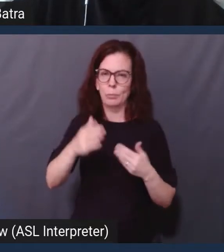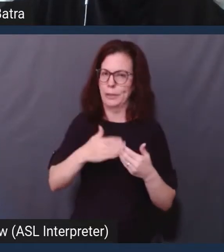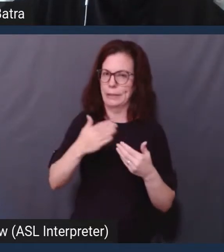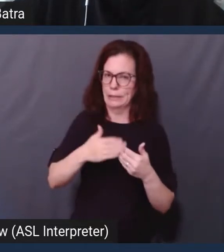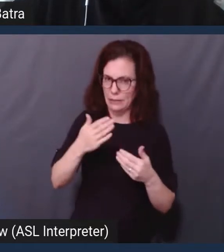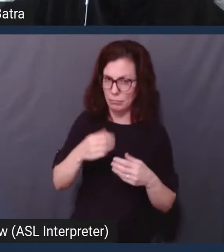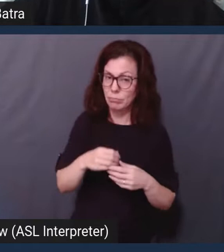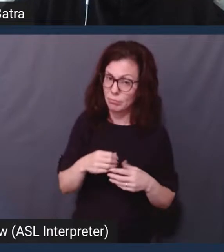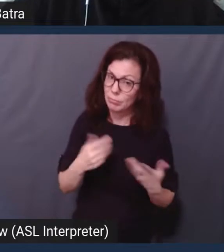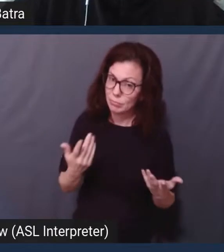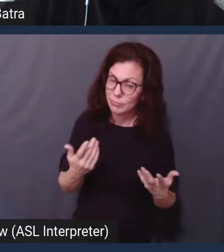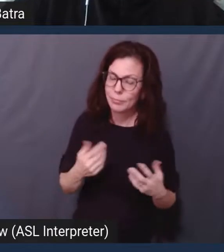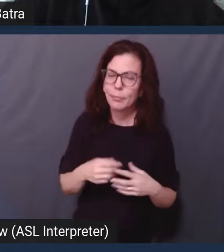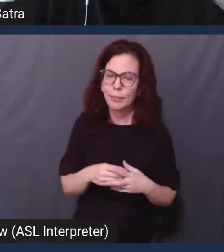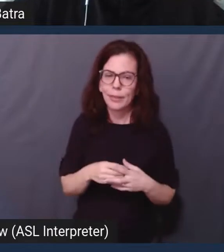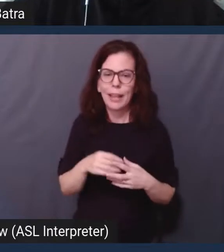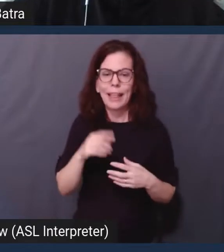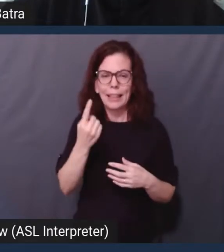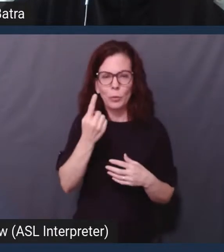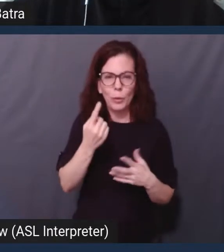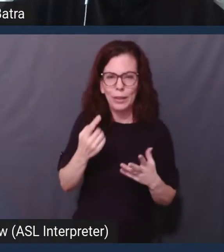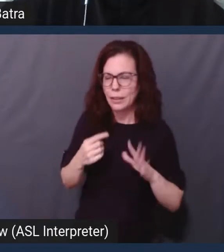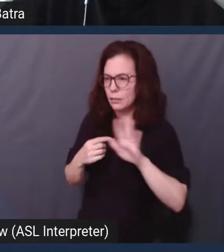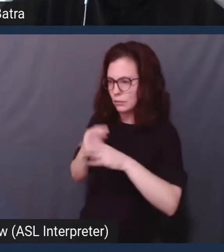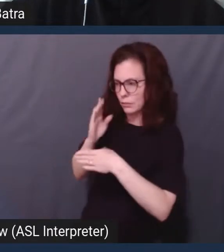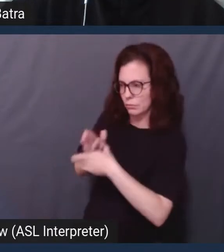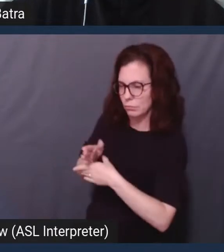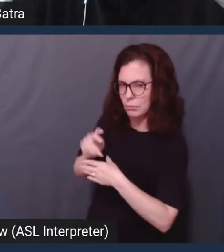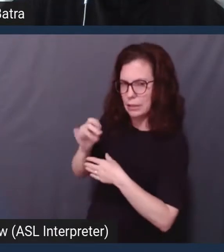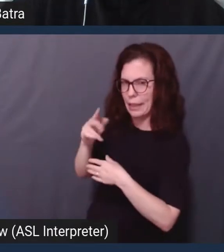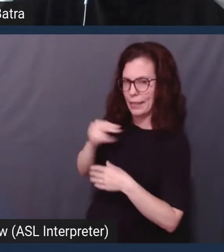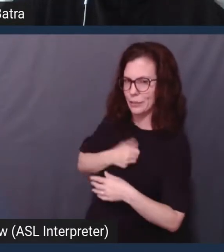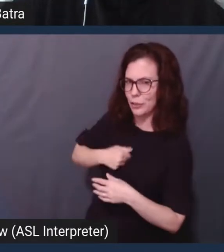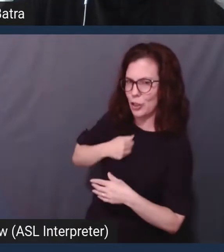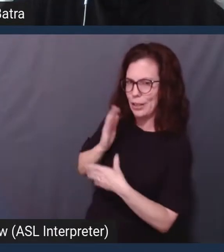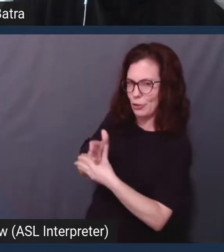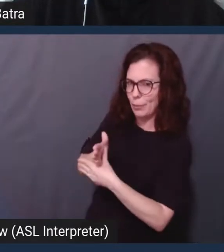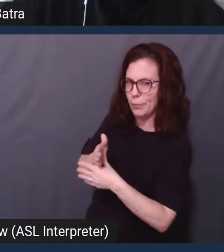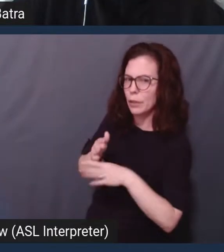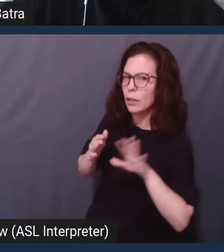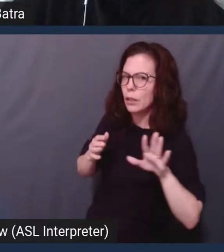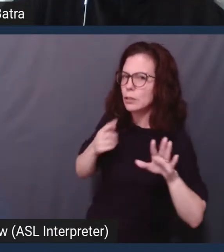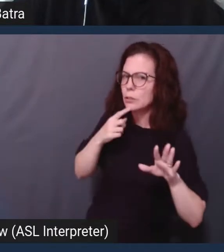That's a one line- Sorry to interrupt here, but you say BI dashboards.